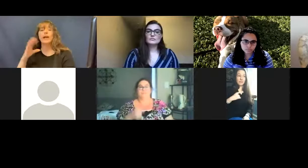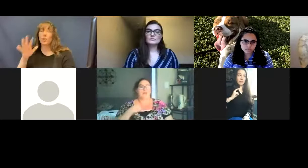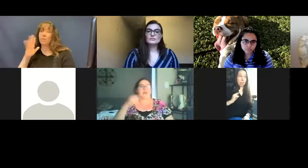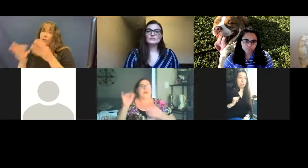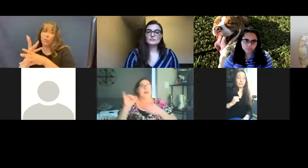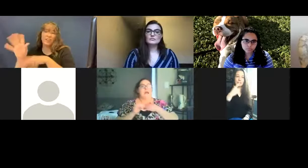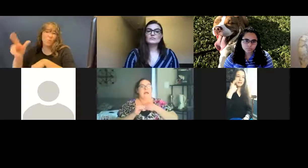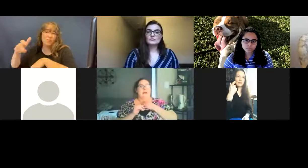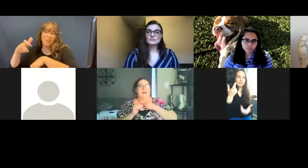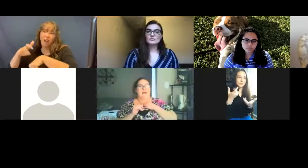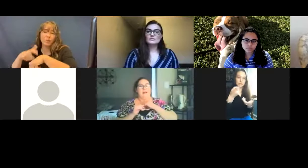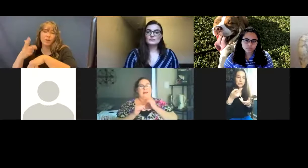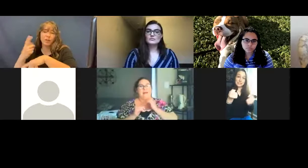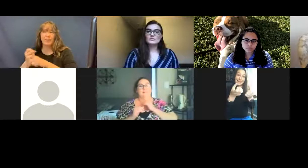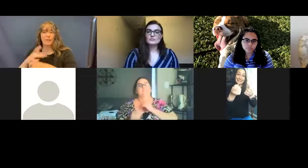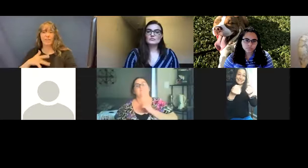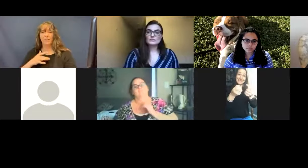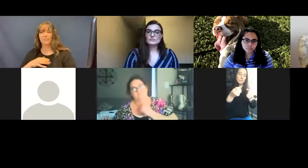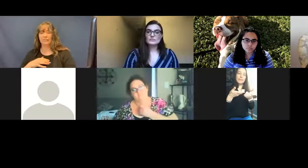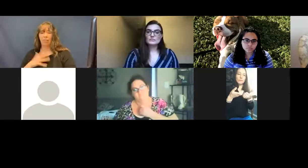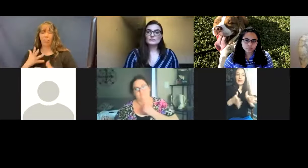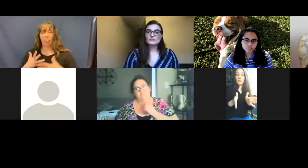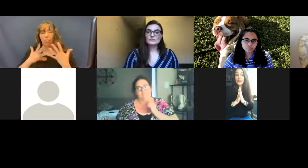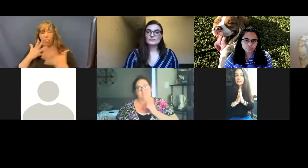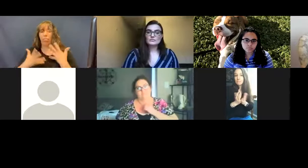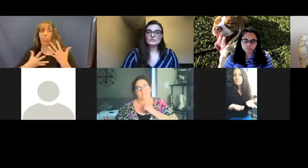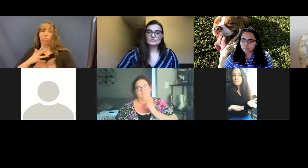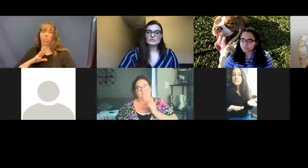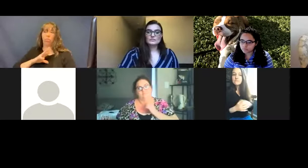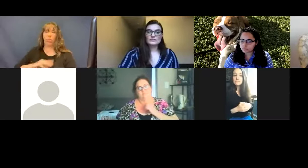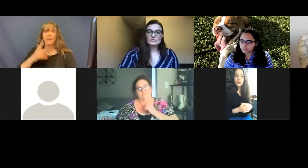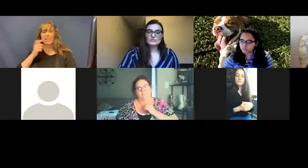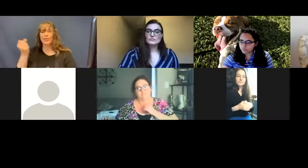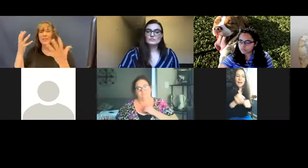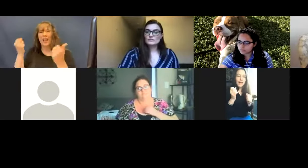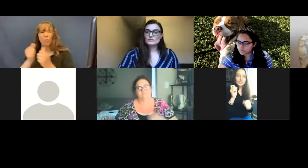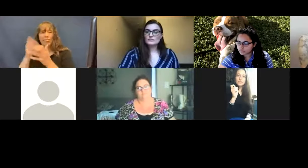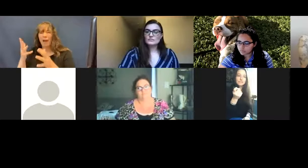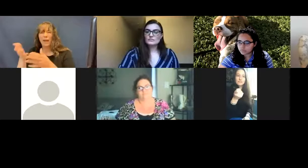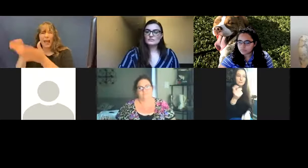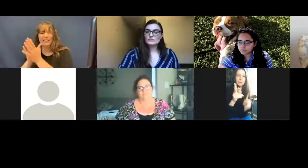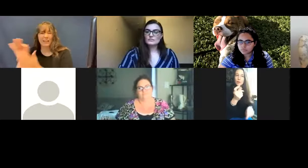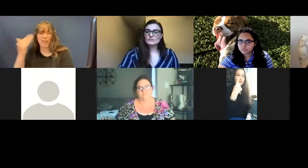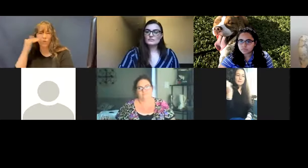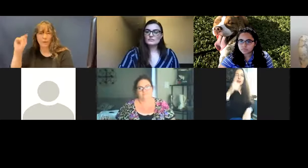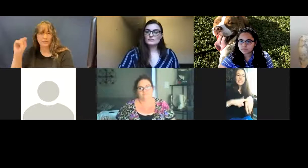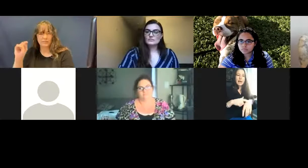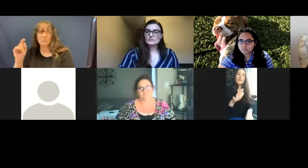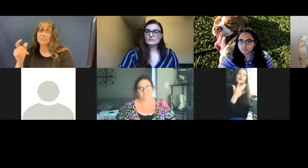feel because you're signing without asking. Just people ask me all the time, what do you